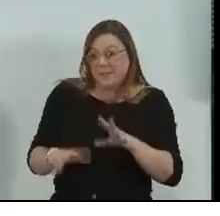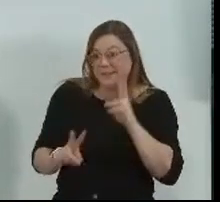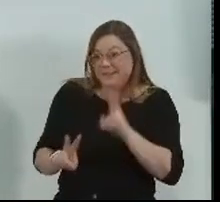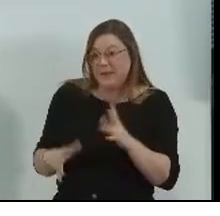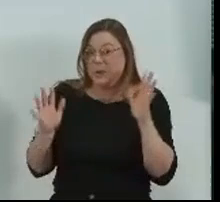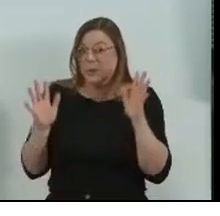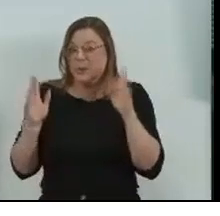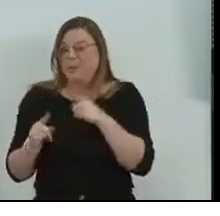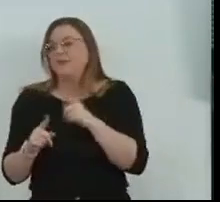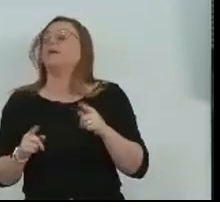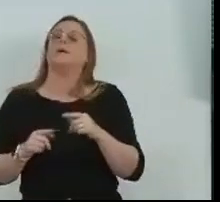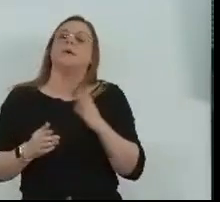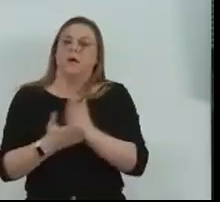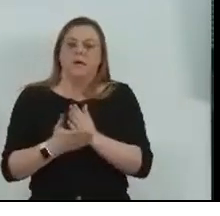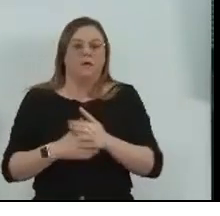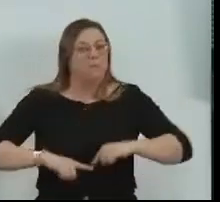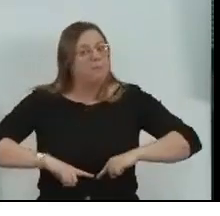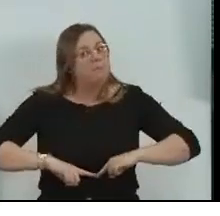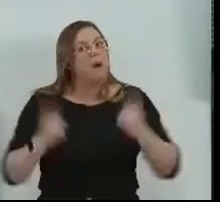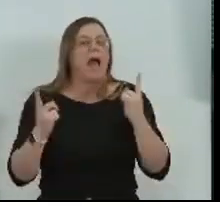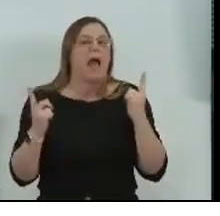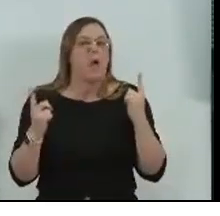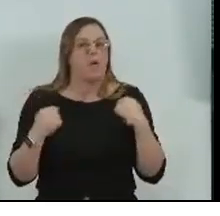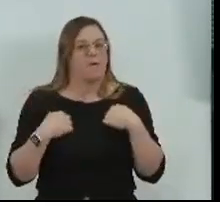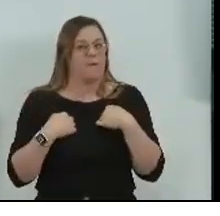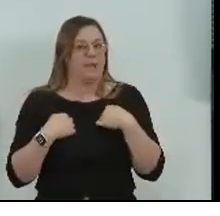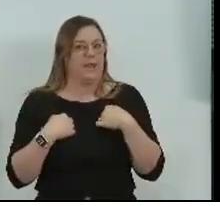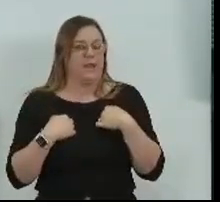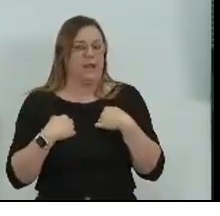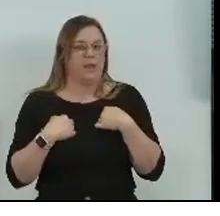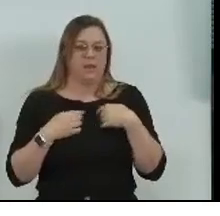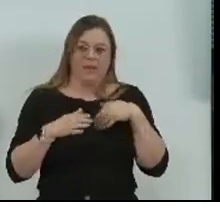again, that was a completely different world for me going into TV and production,